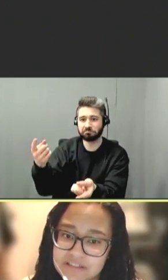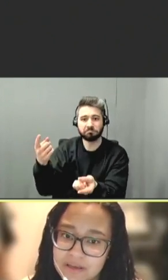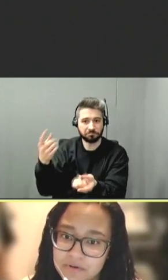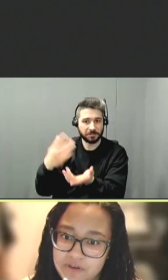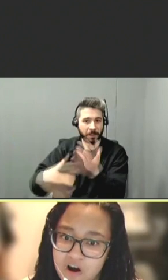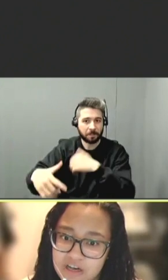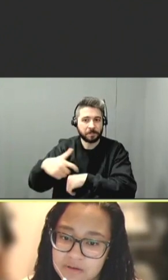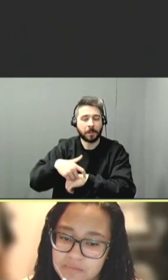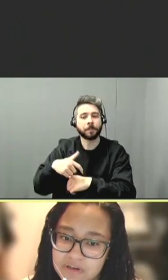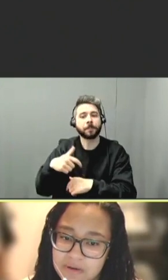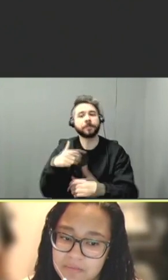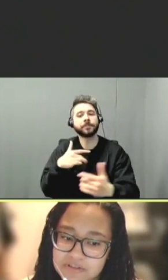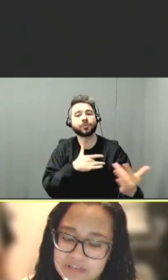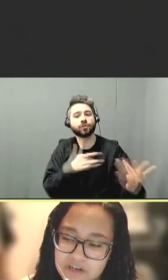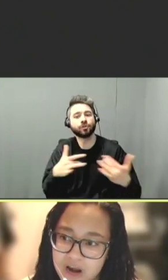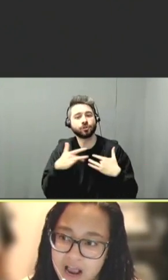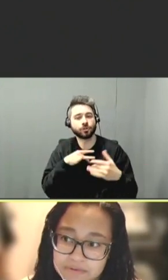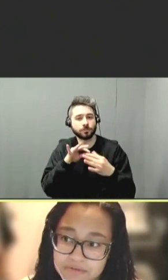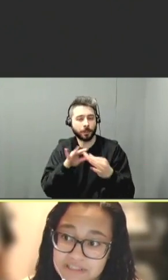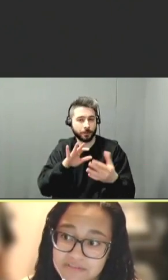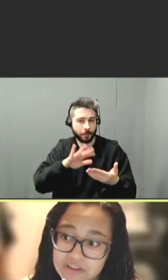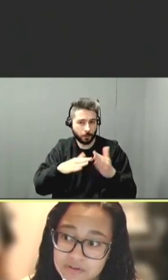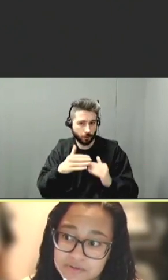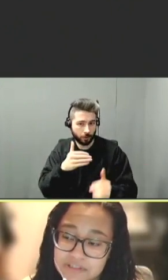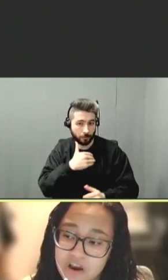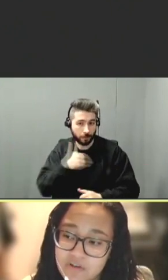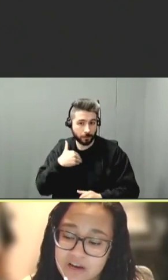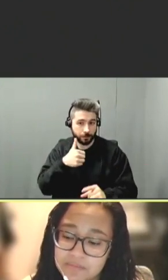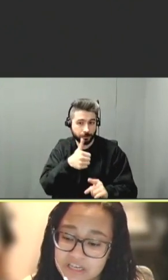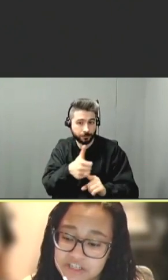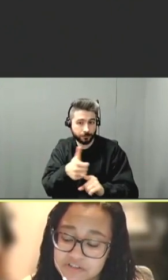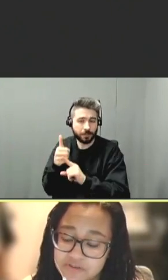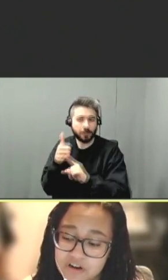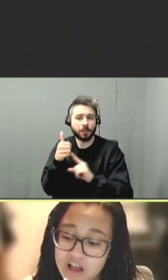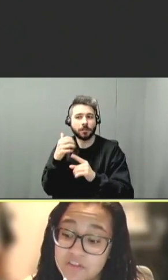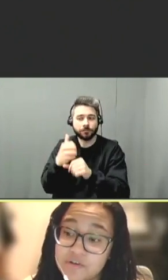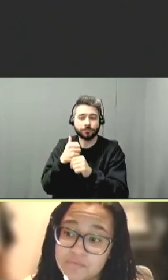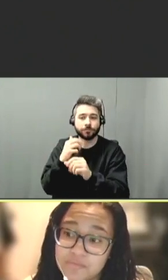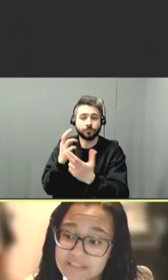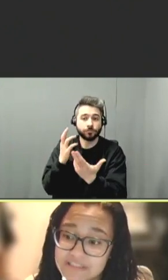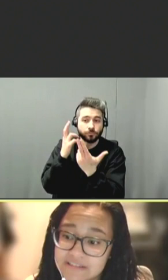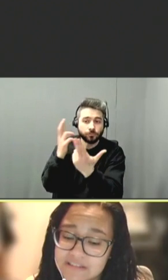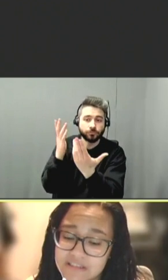some of our community members that are perhaps receiving those recommendations for other reasons.